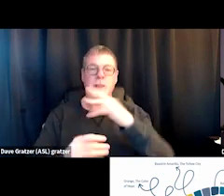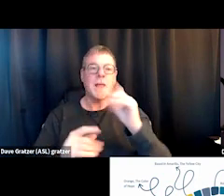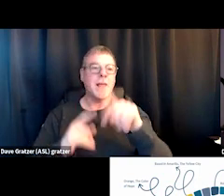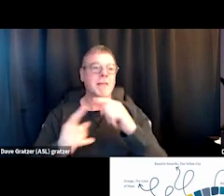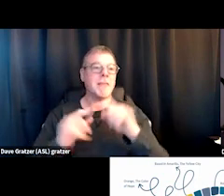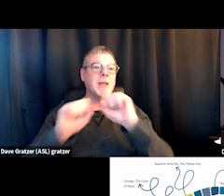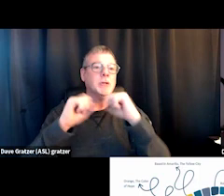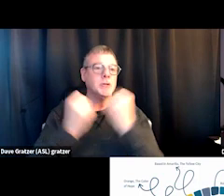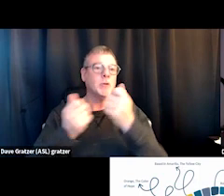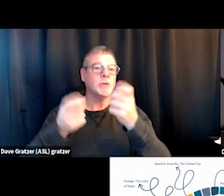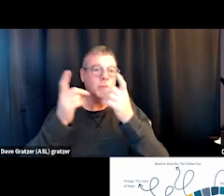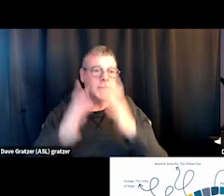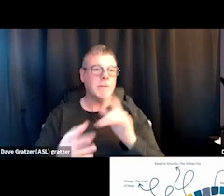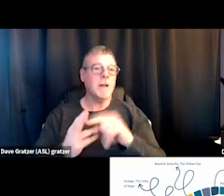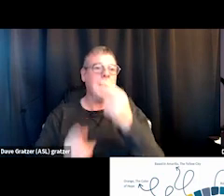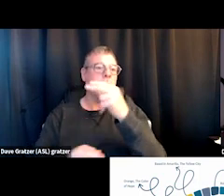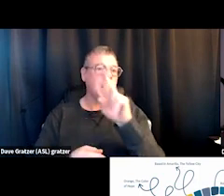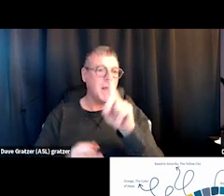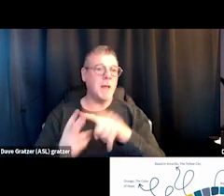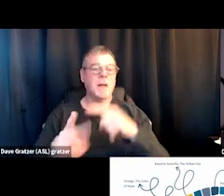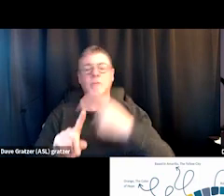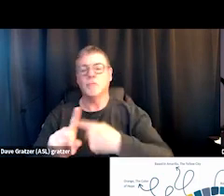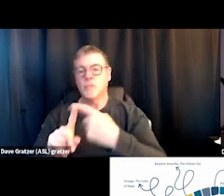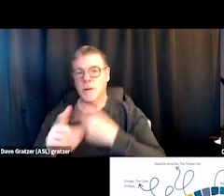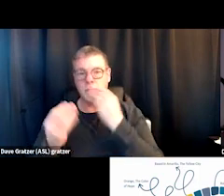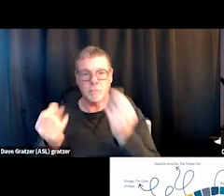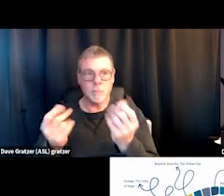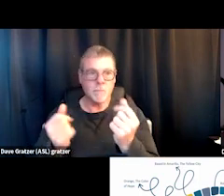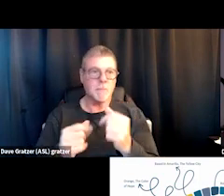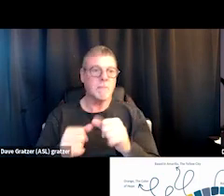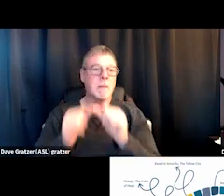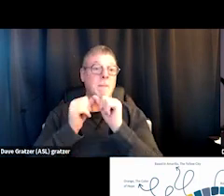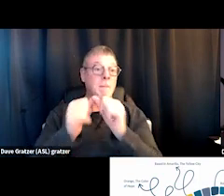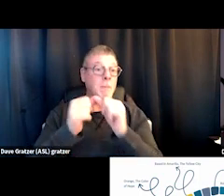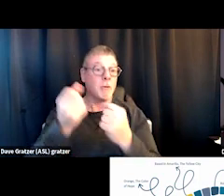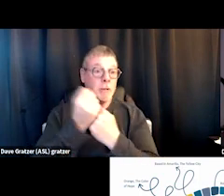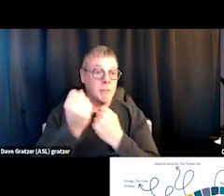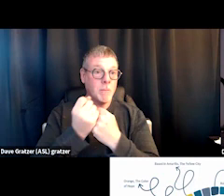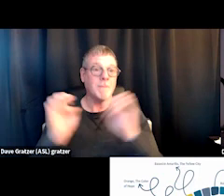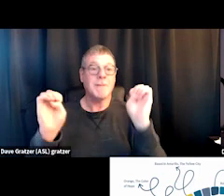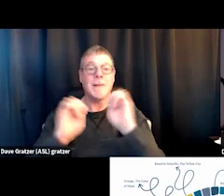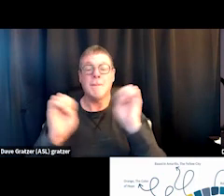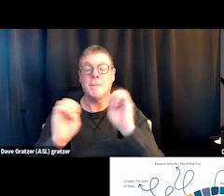we do have HUD programs and rental properties, permanent supportive housing, emergency housing solutions,